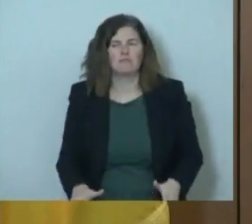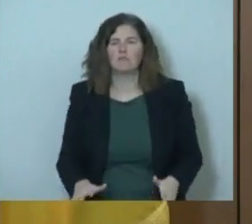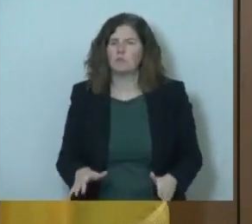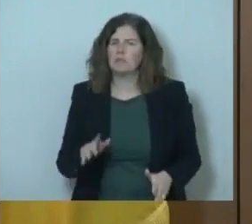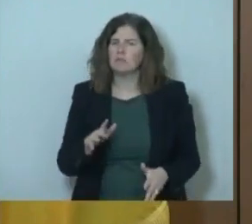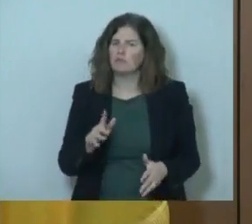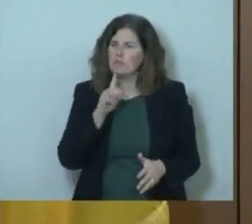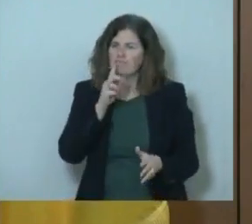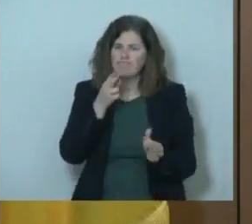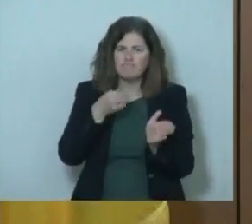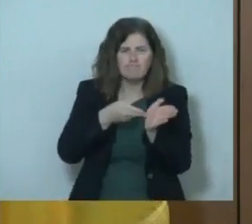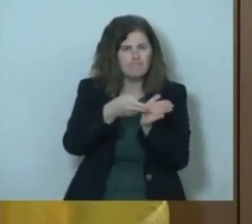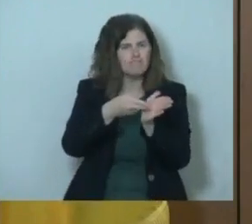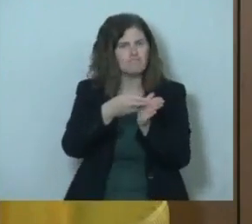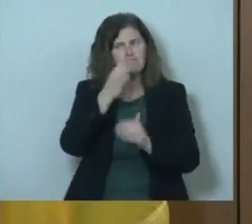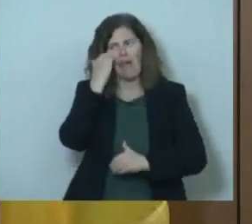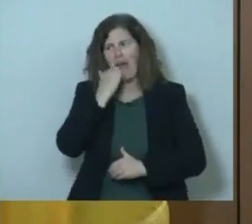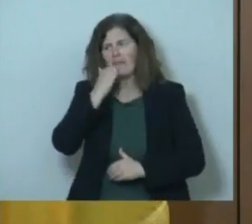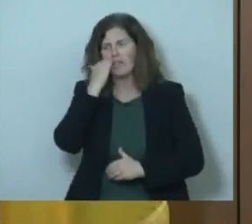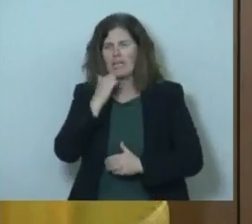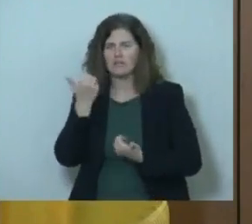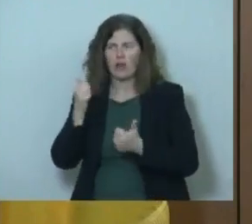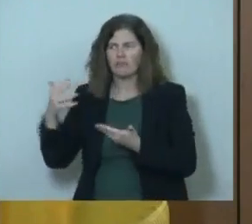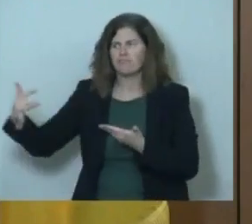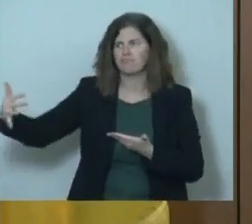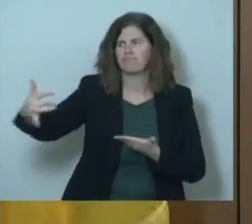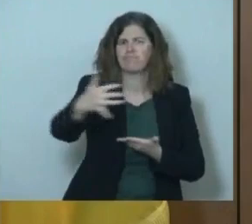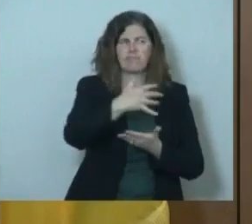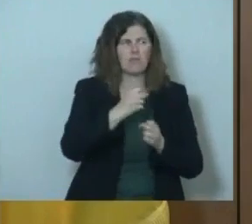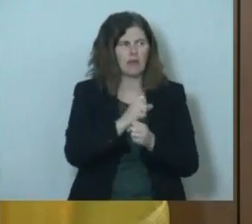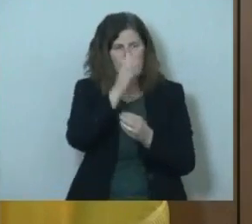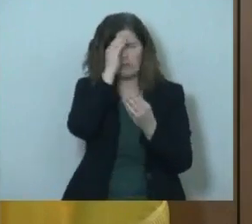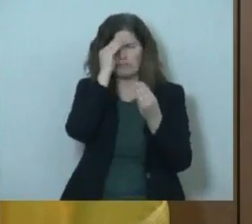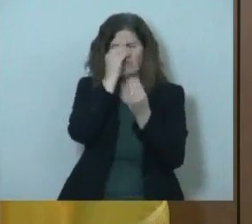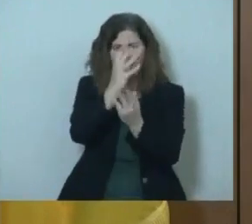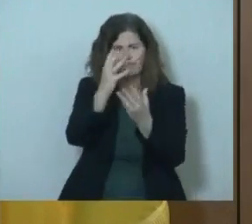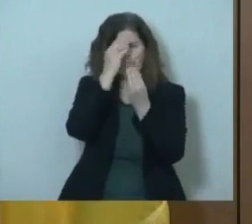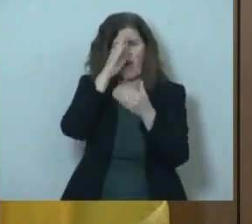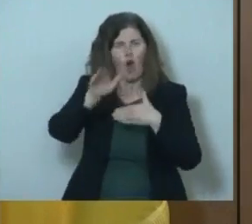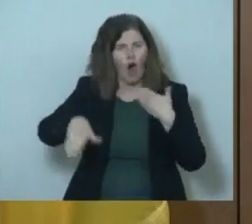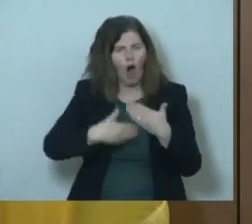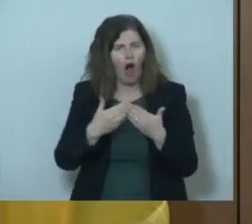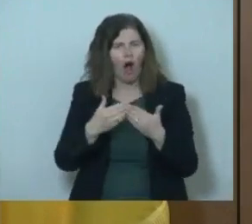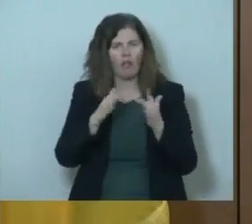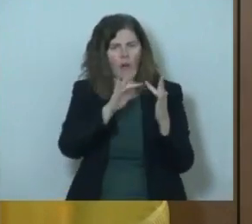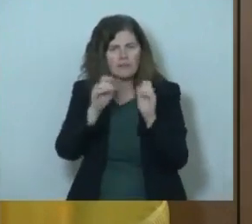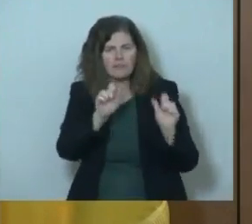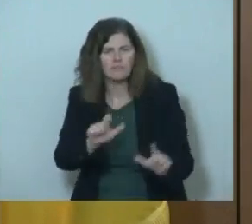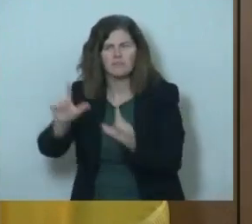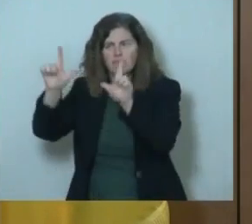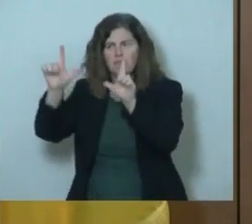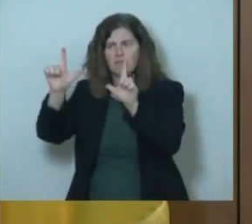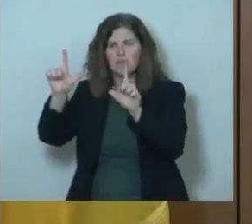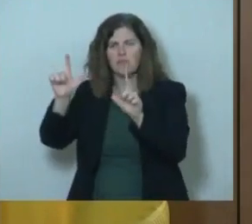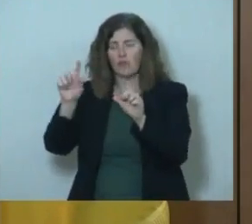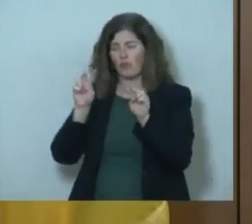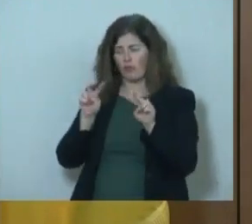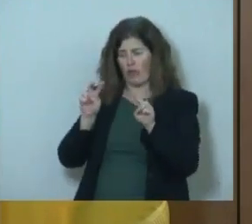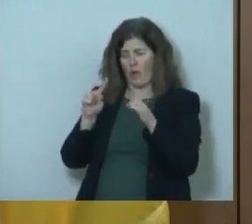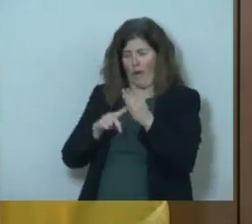ALSO A NEW MEXICO STATE GOVERNMENT WEBSITE. WE ARE NOT FLIPPANT ABOUT HOW WE PRESENT THIS INFORMATION.